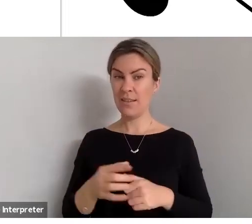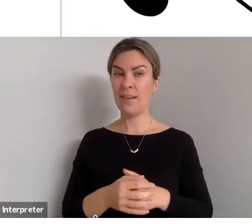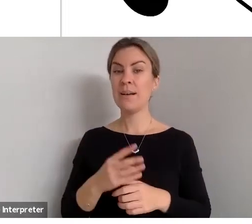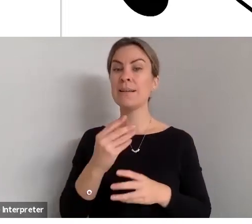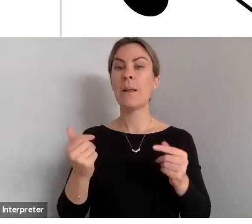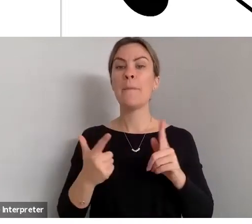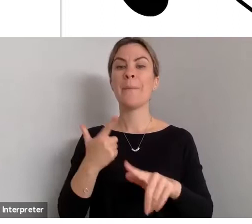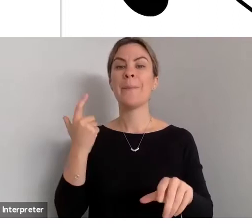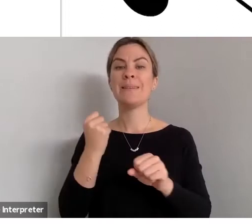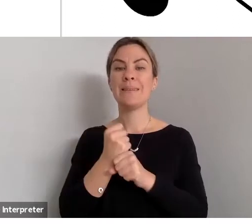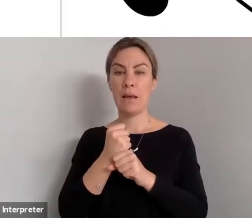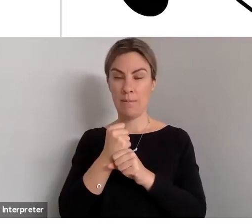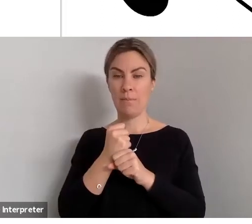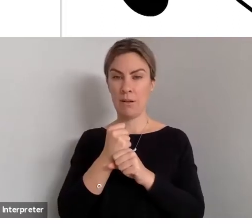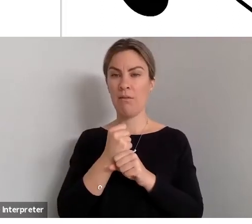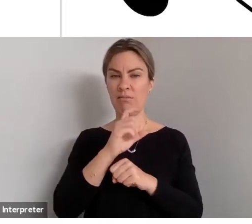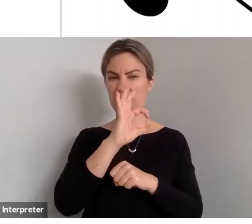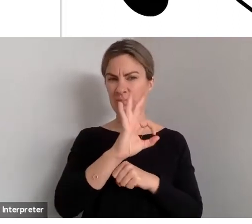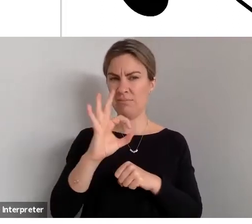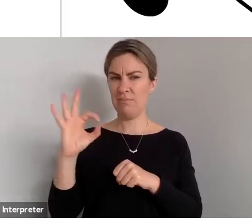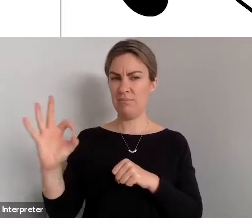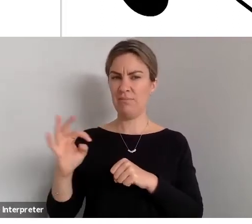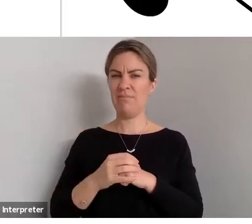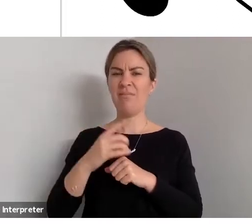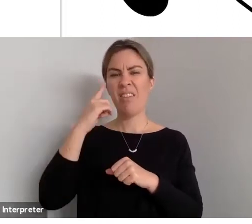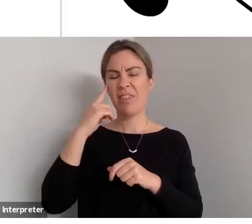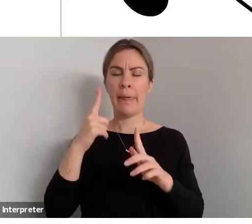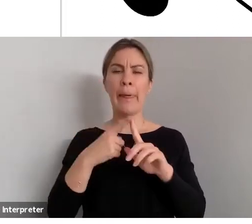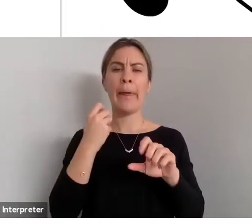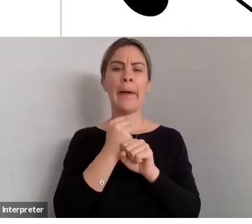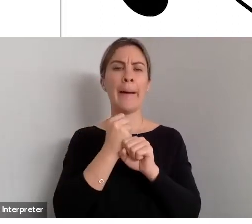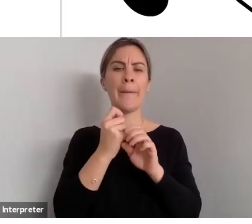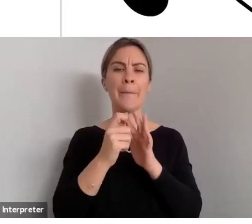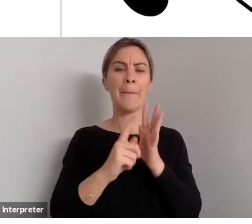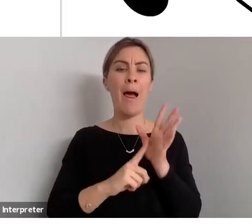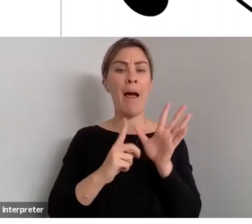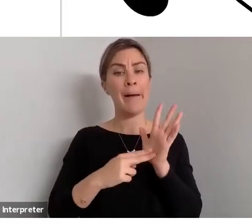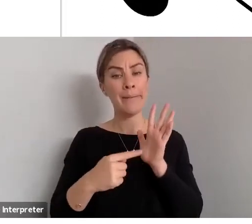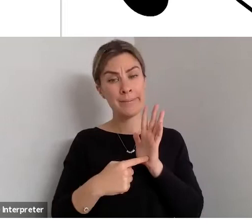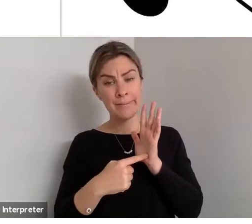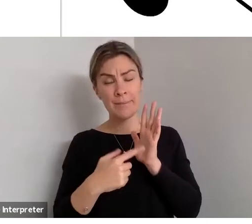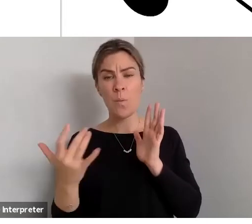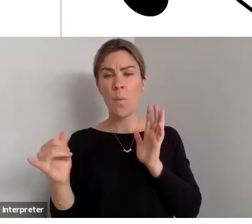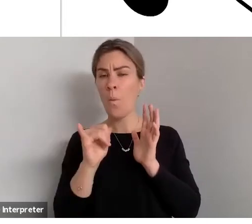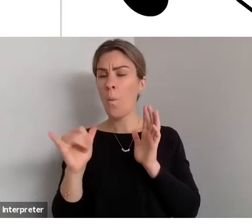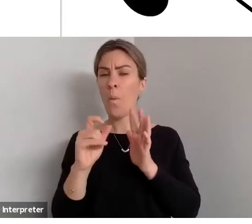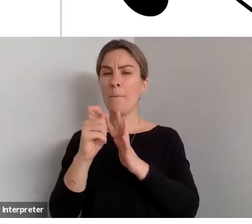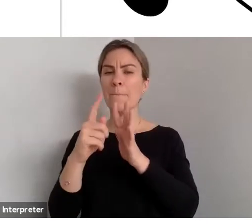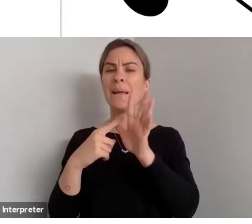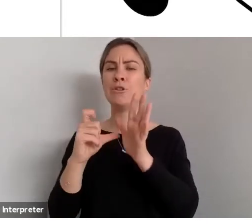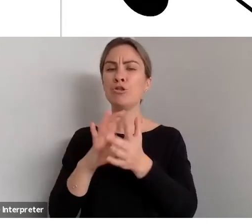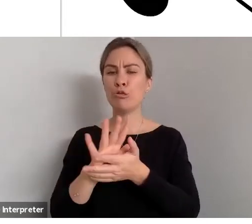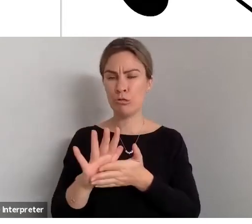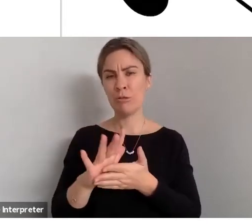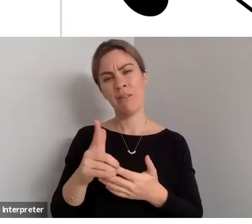The eggplant and the peach famous for meaning different things.